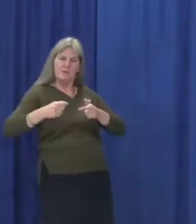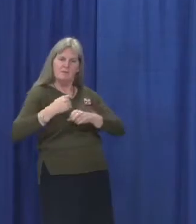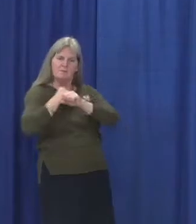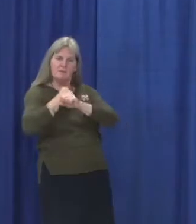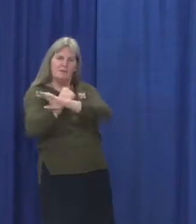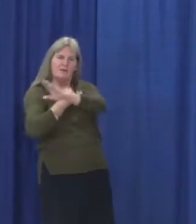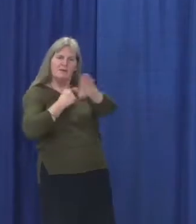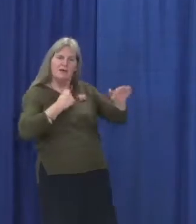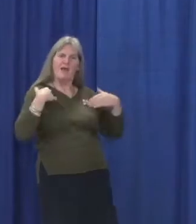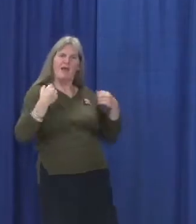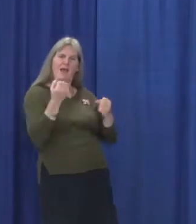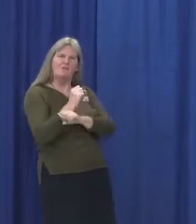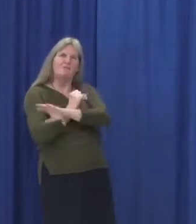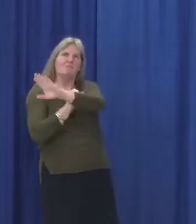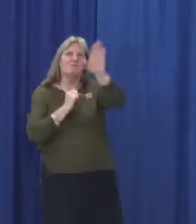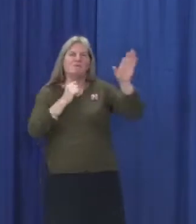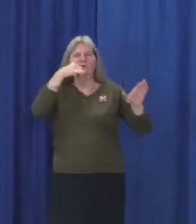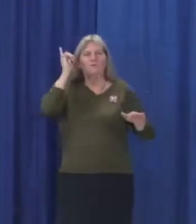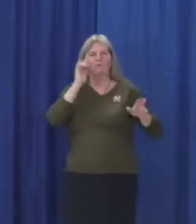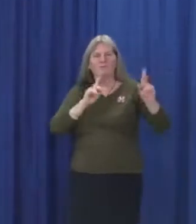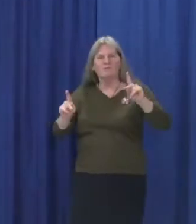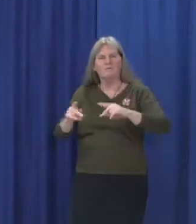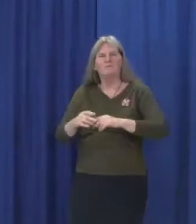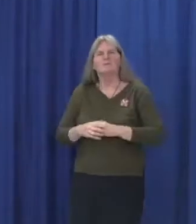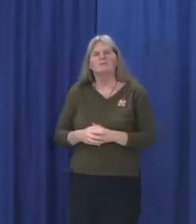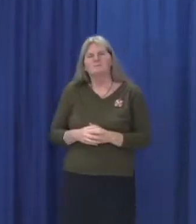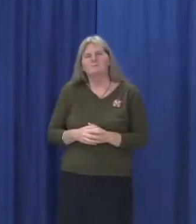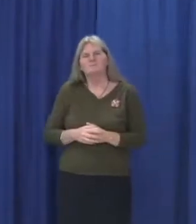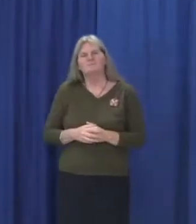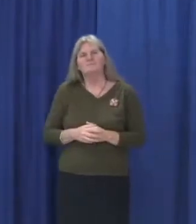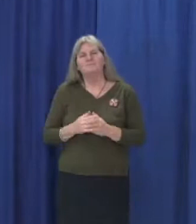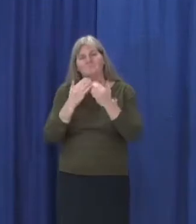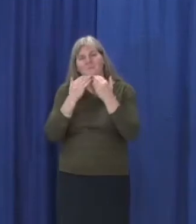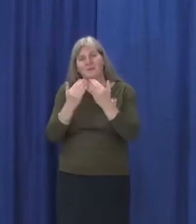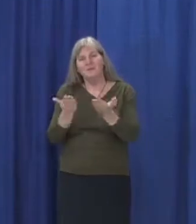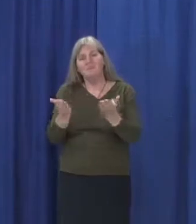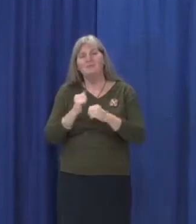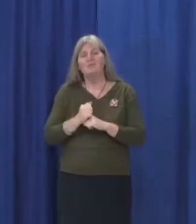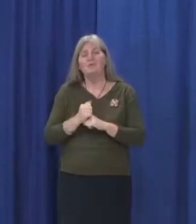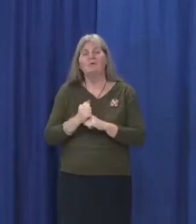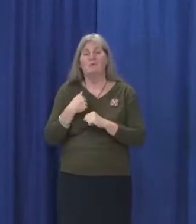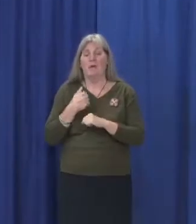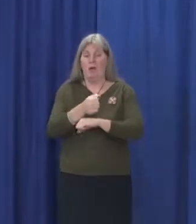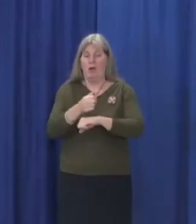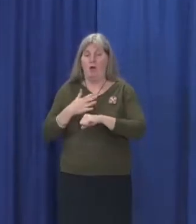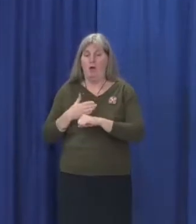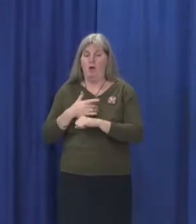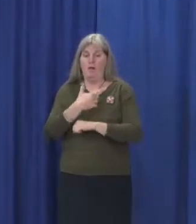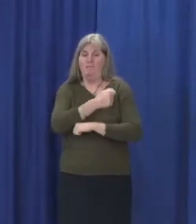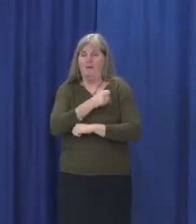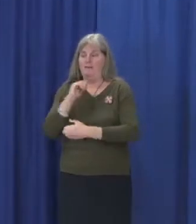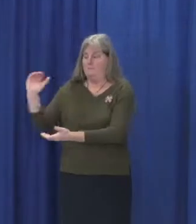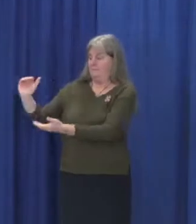protect the health and safety of all Yukoners. Thanks to our early access to